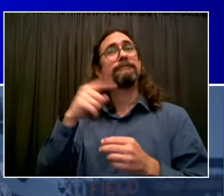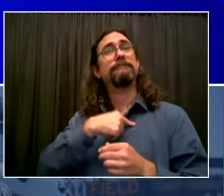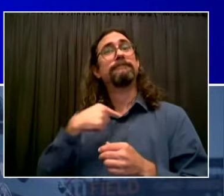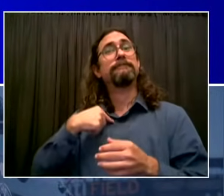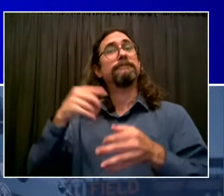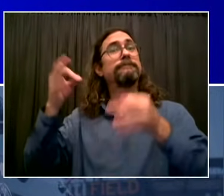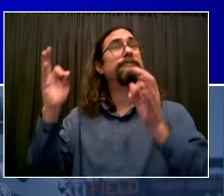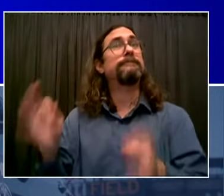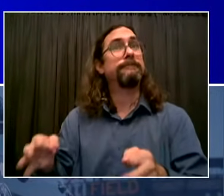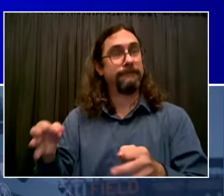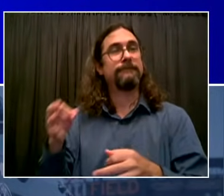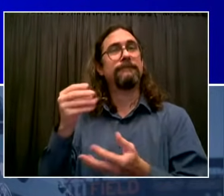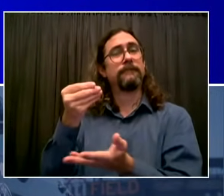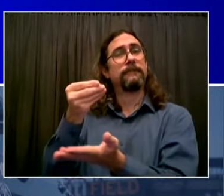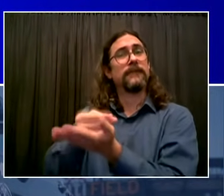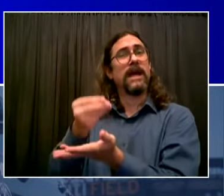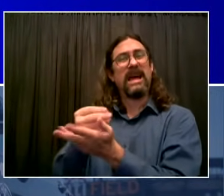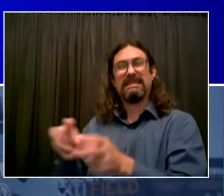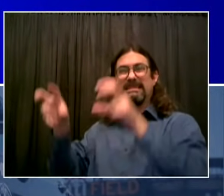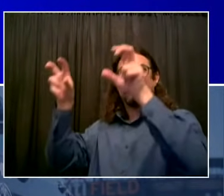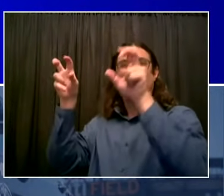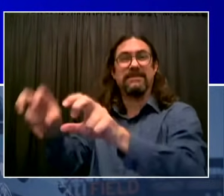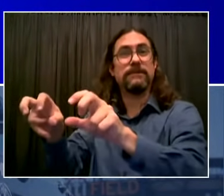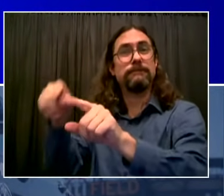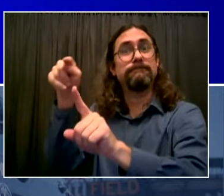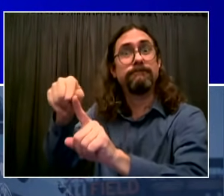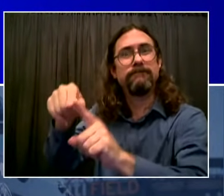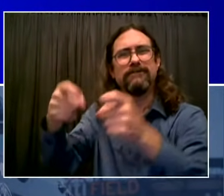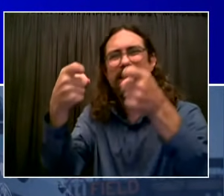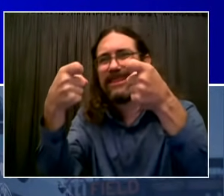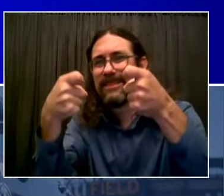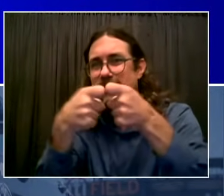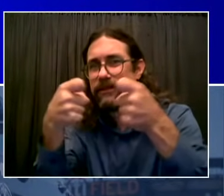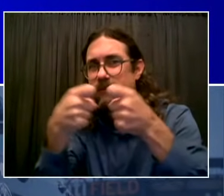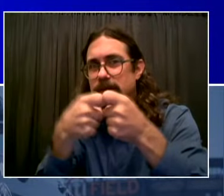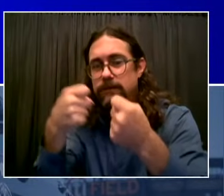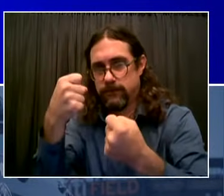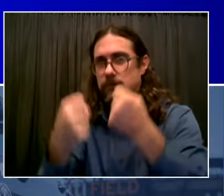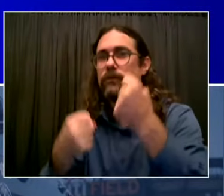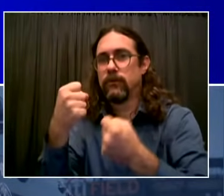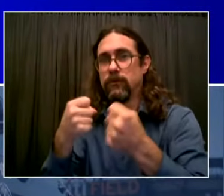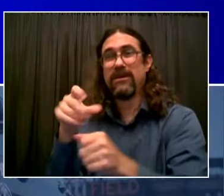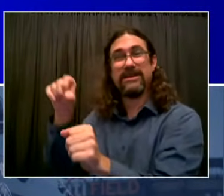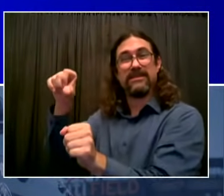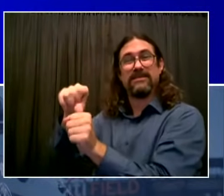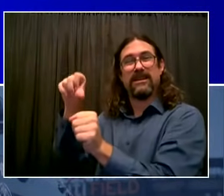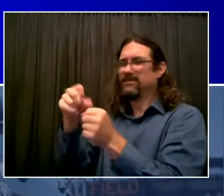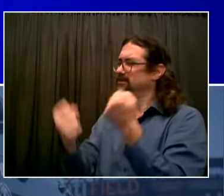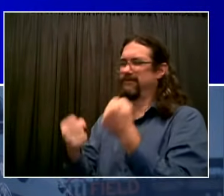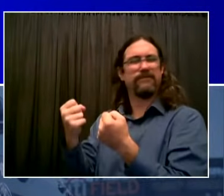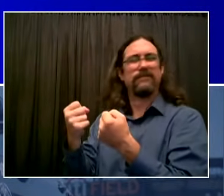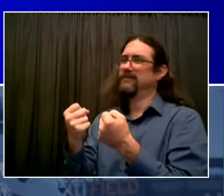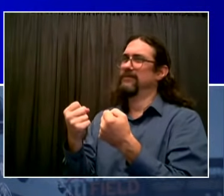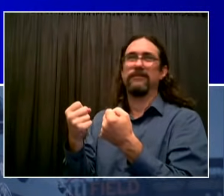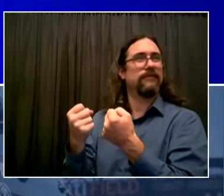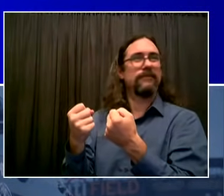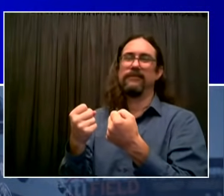TODAY WE ANNOUNCED THE SINGLE LARGEST INVESTMENT IN ELECTRIC VEHICLES IN NEW YORK STATE HISTORY.